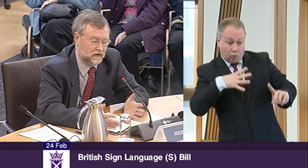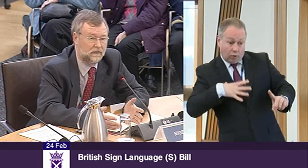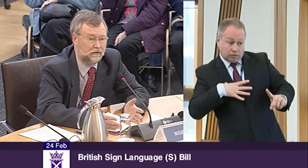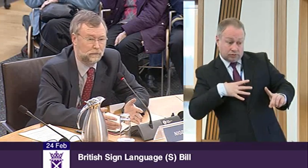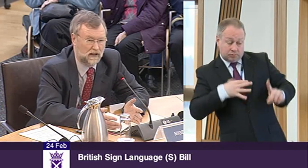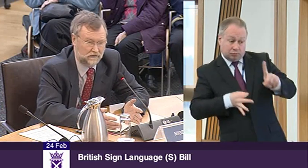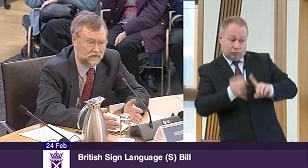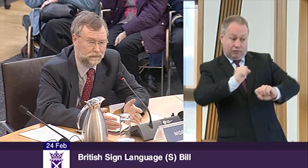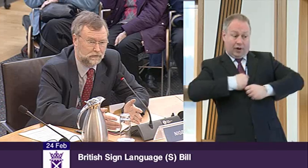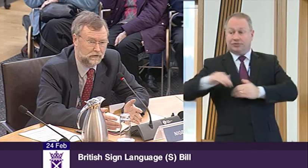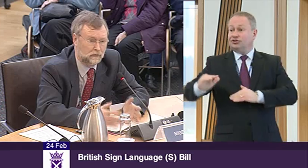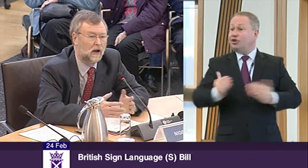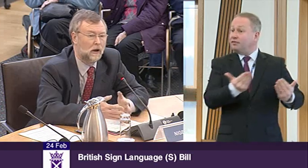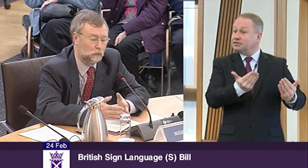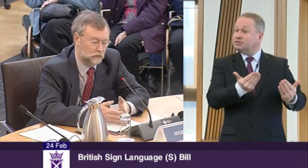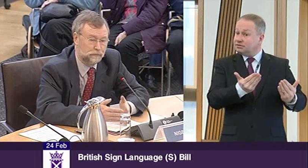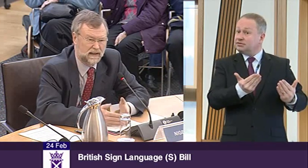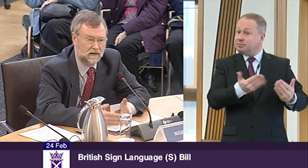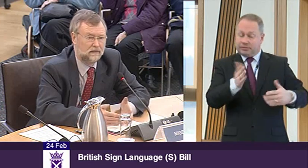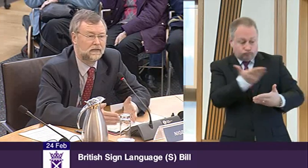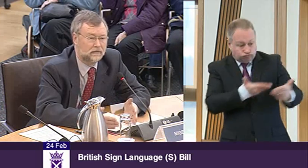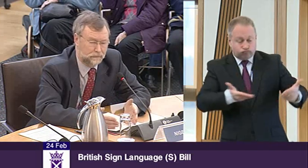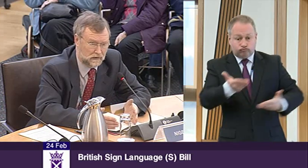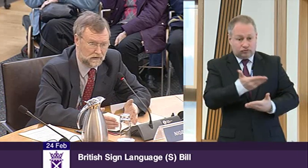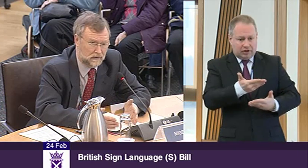what we can do to make our services more accessible to those communities, and what would make